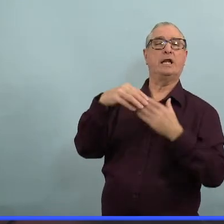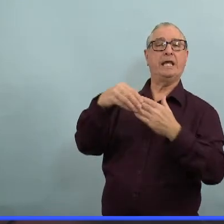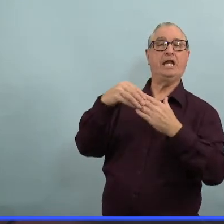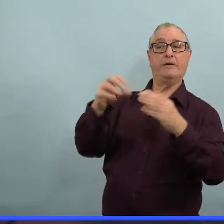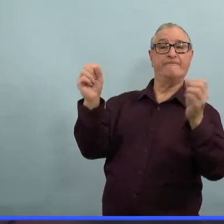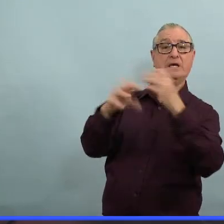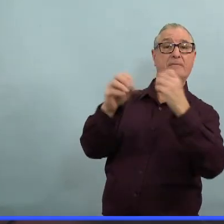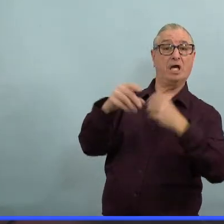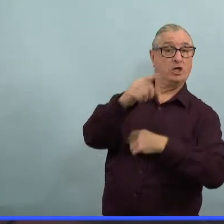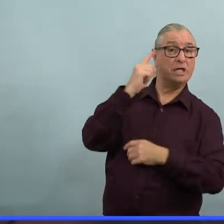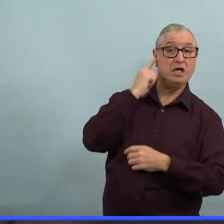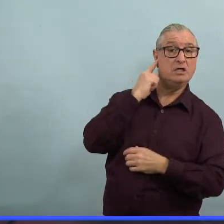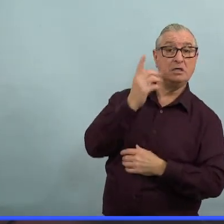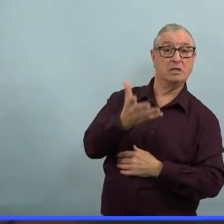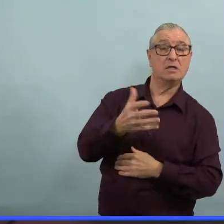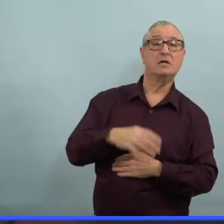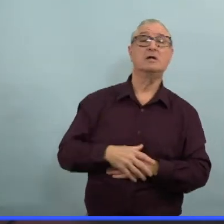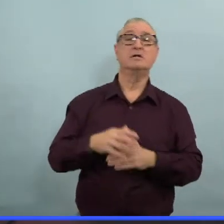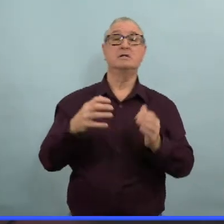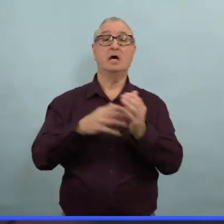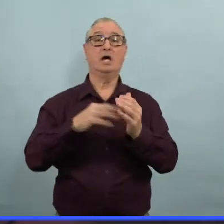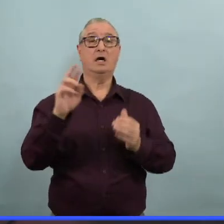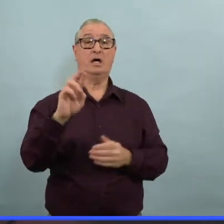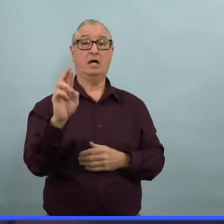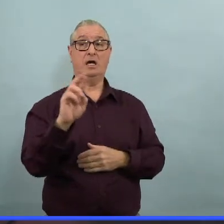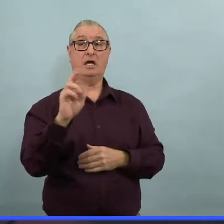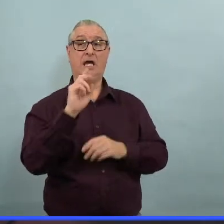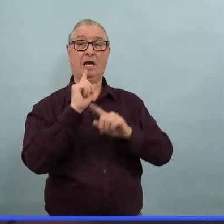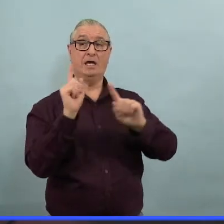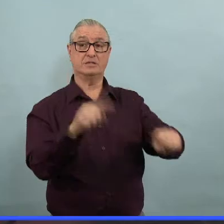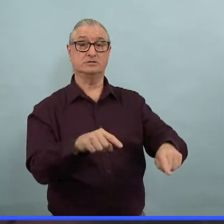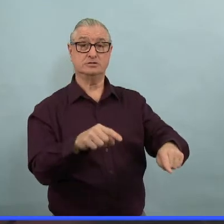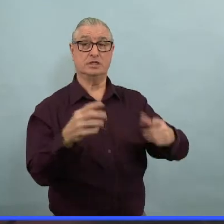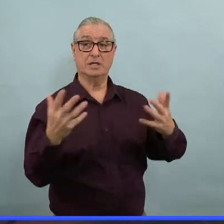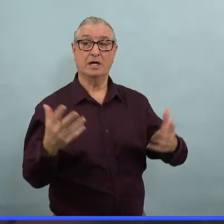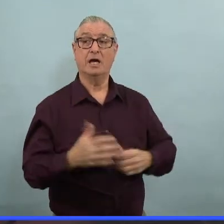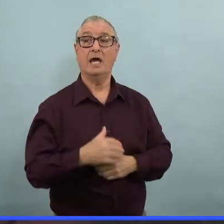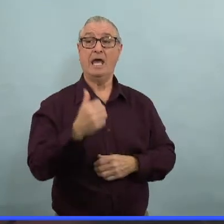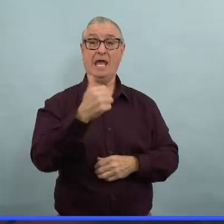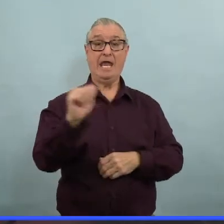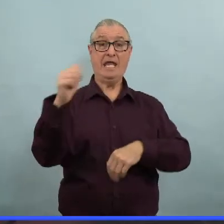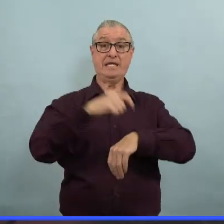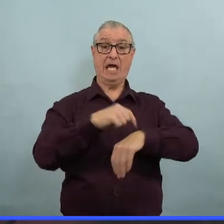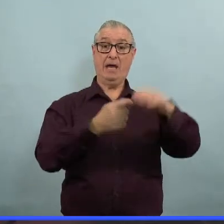uh restrictions we sort of just go in the um you know the reverse order of them